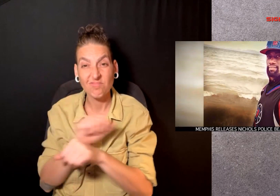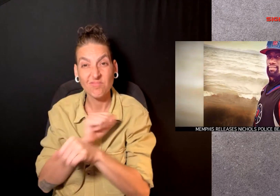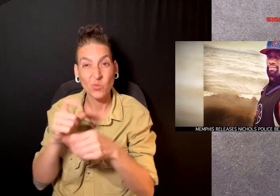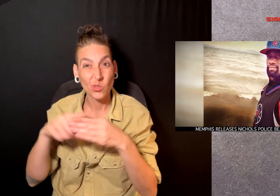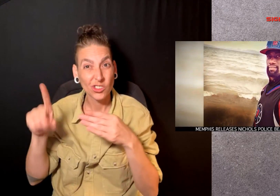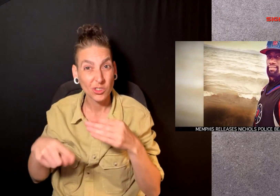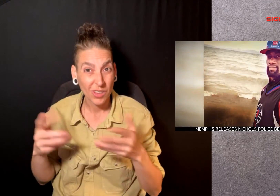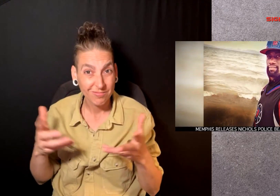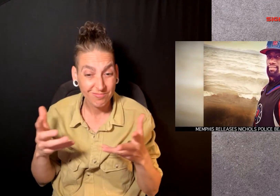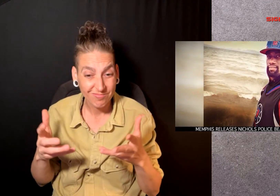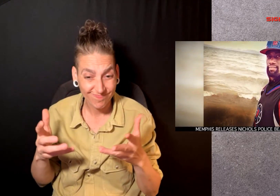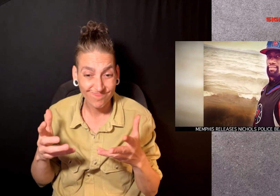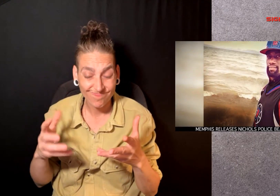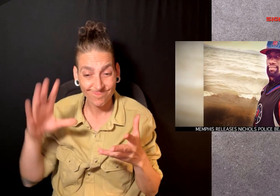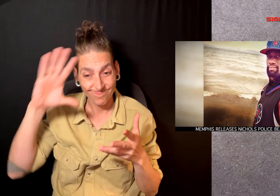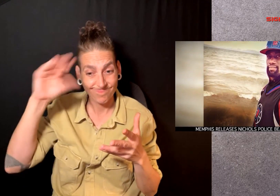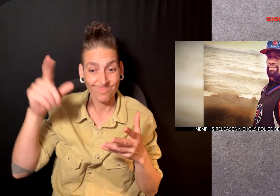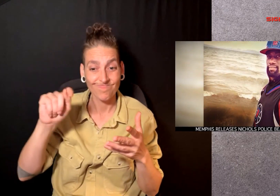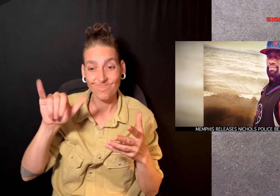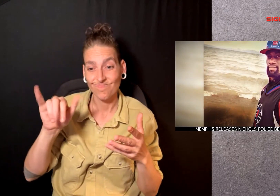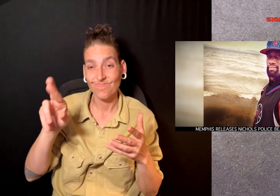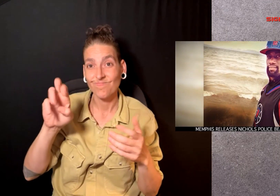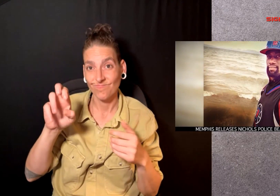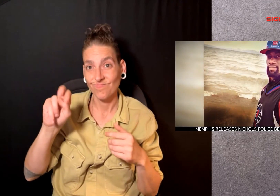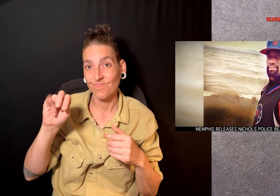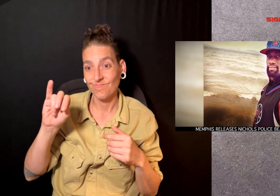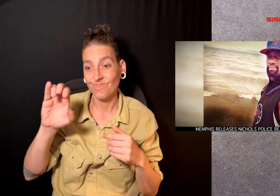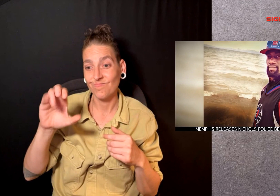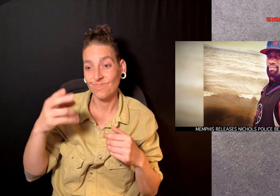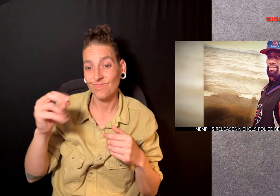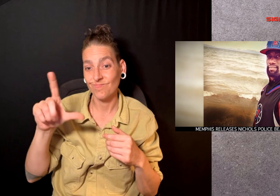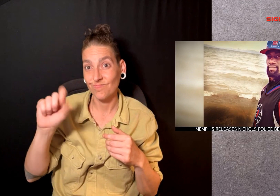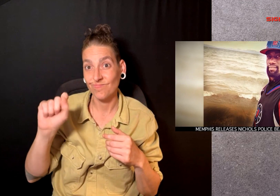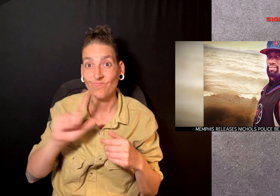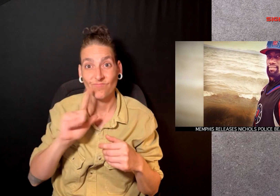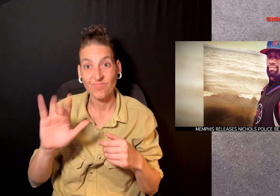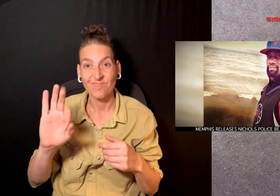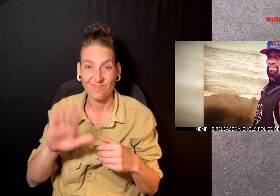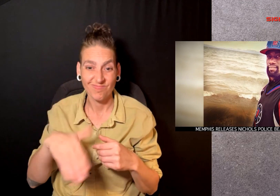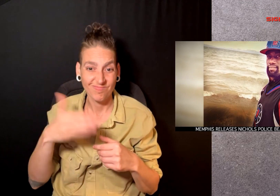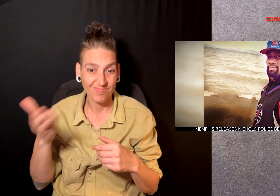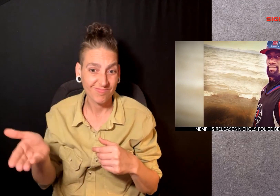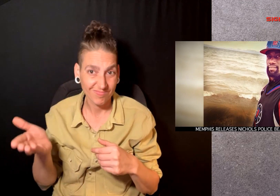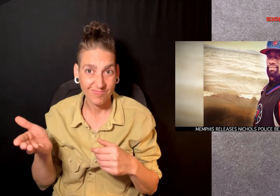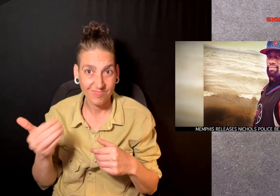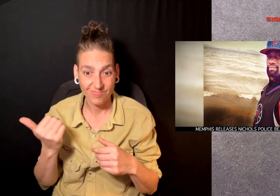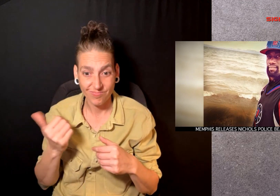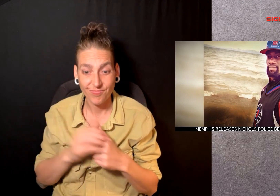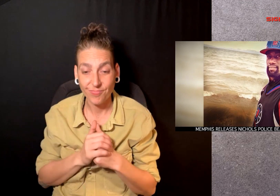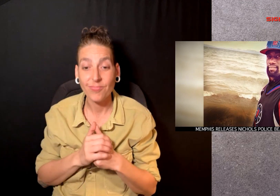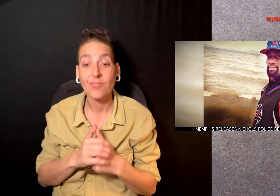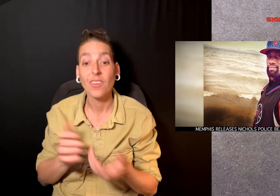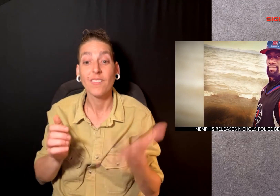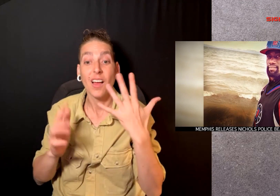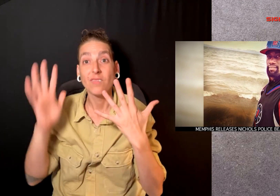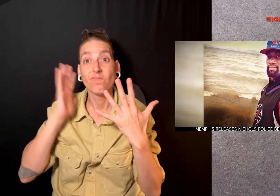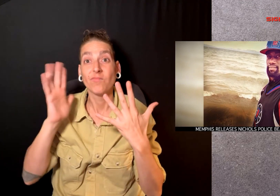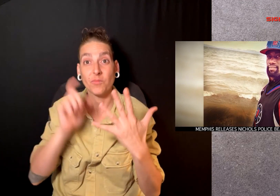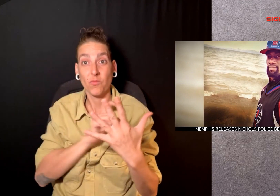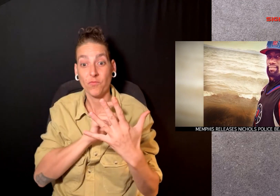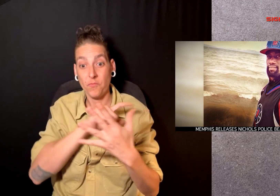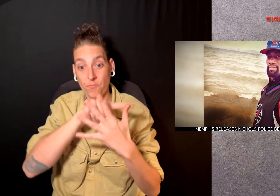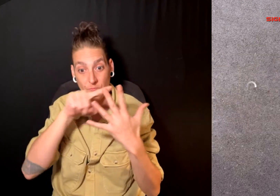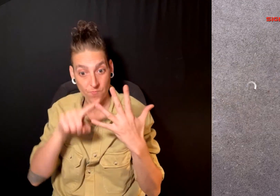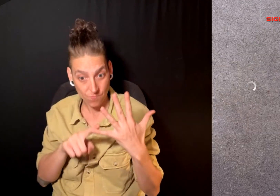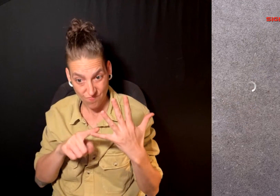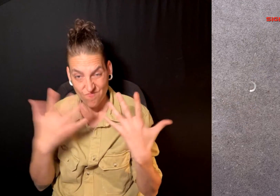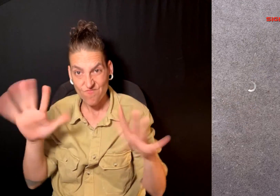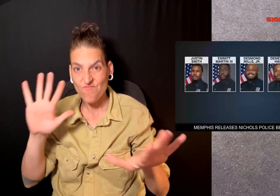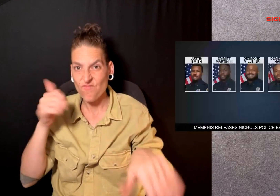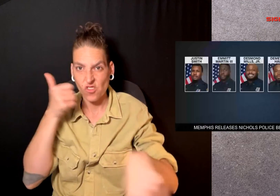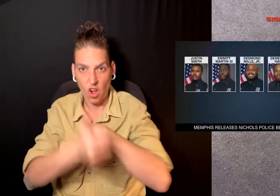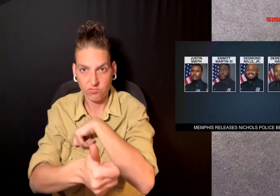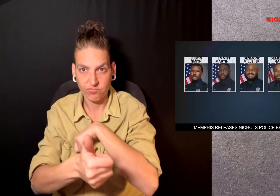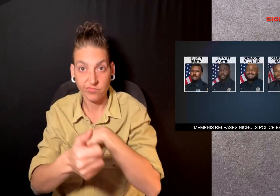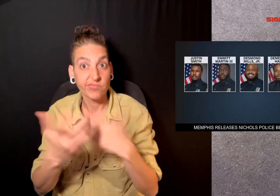death of 29-year-old Tyre Nichols five former police officers have been charged with murder